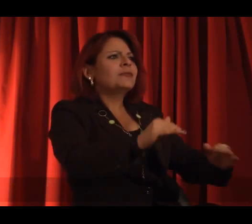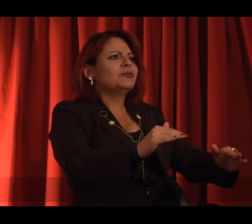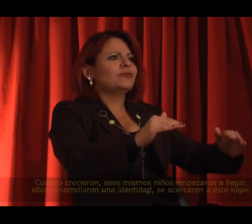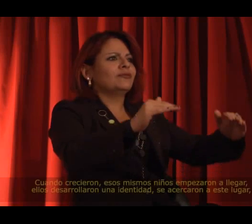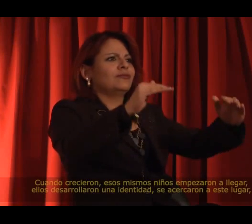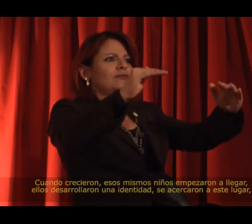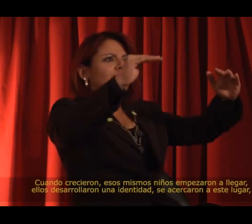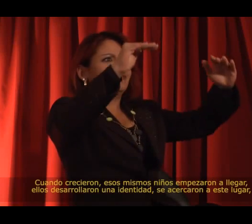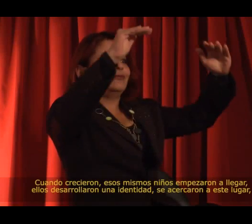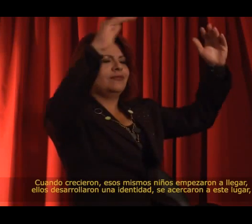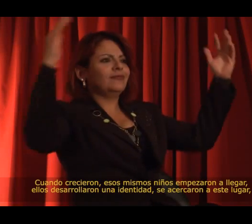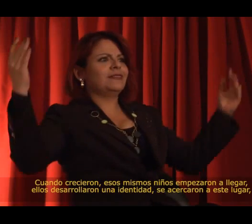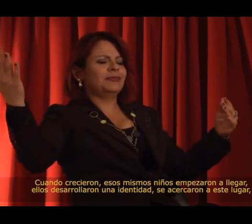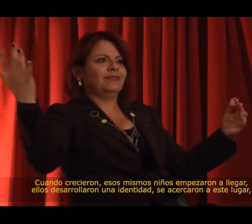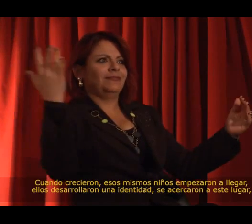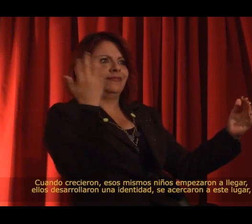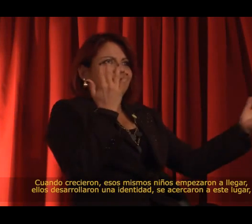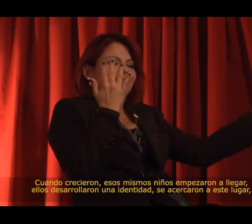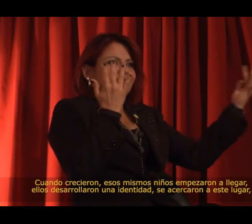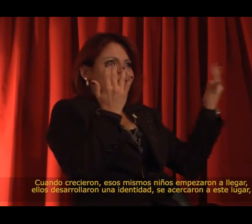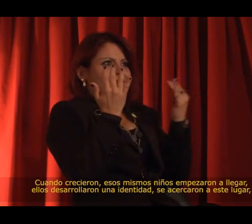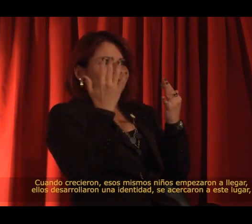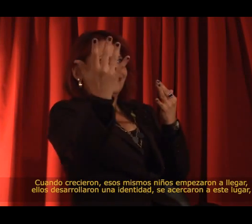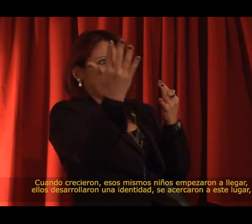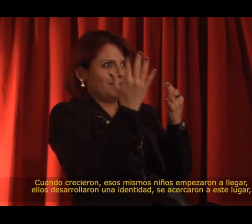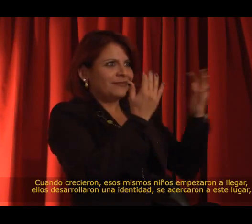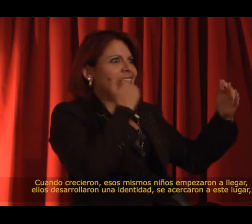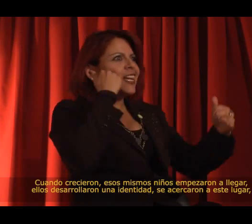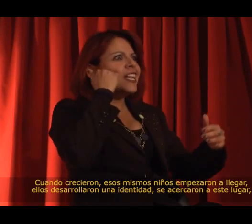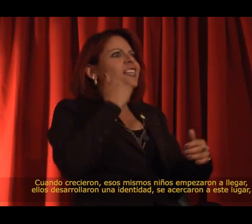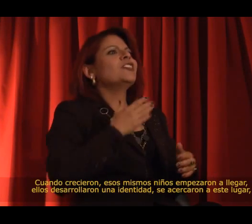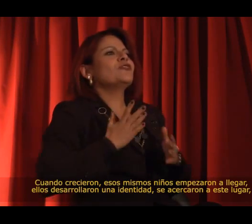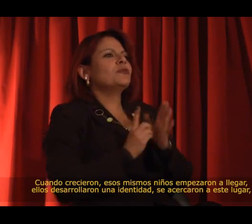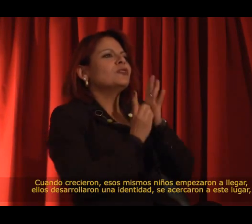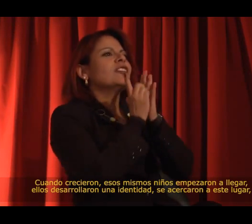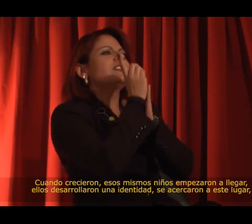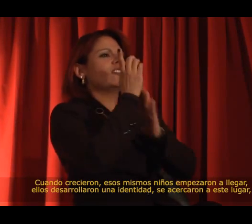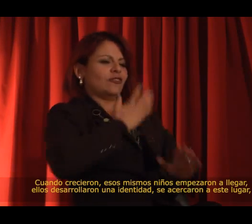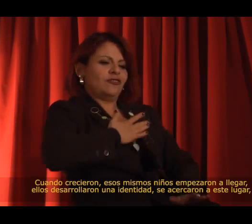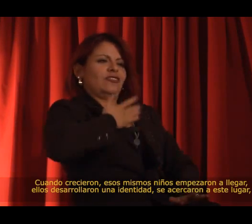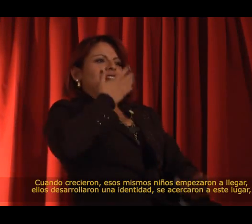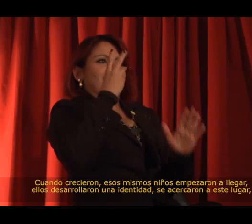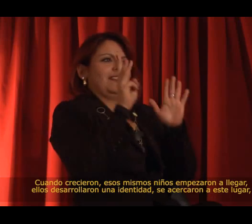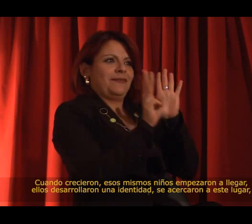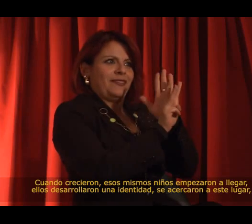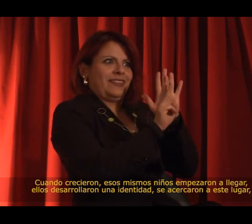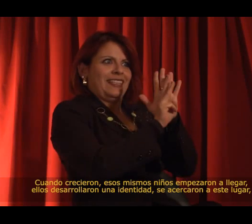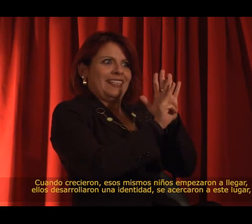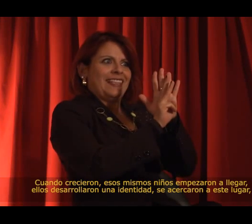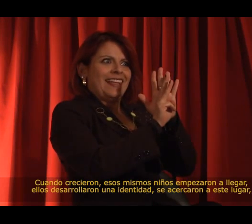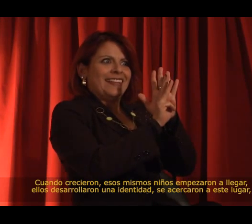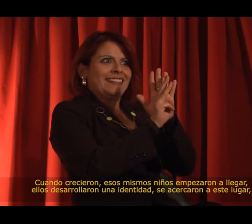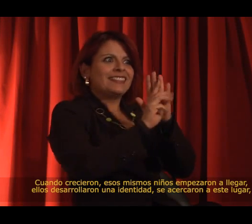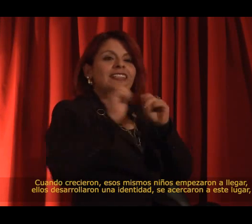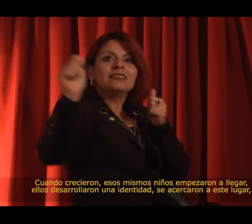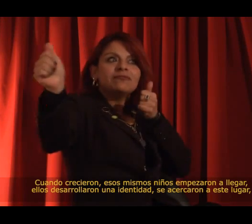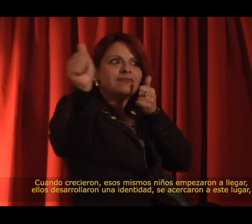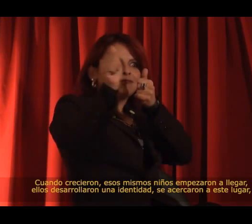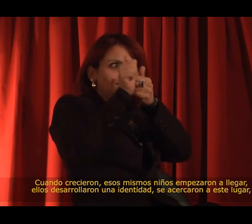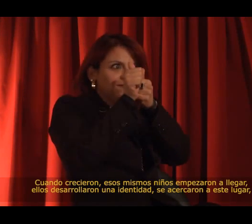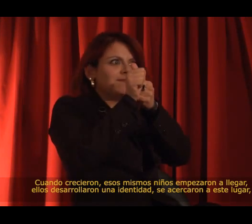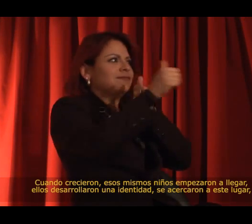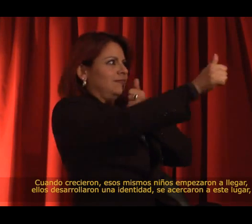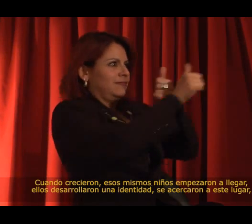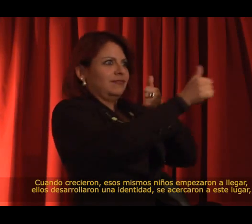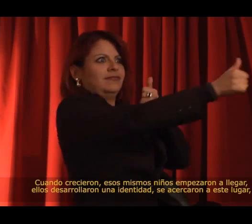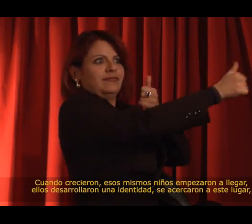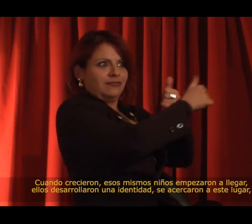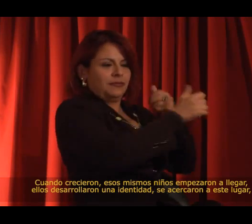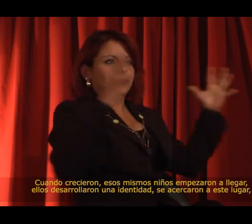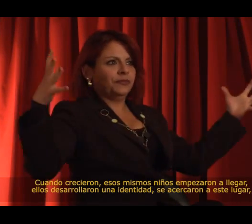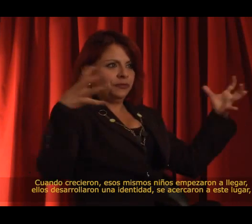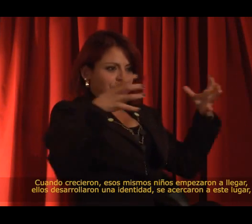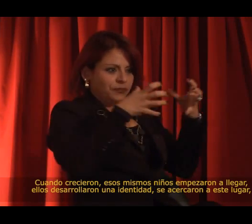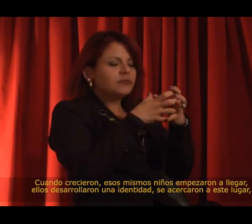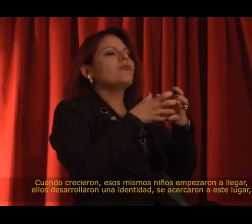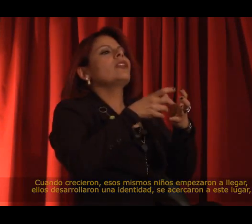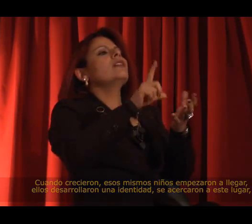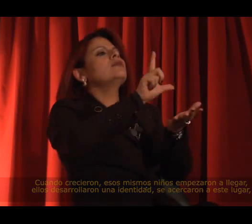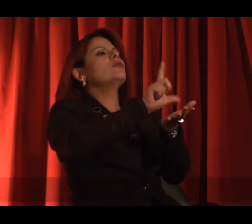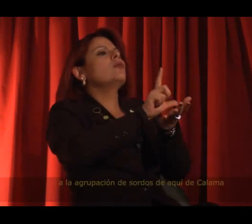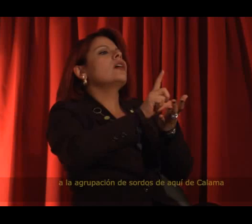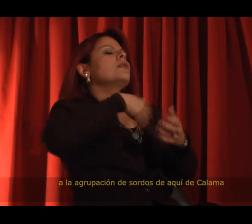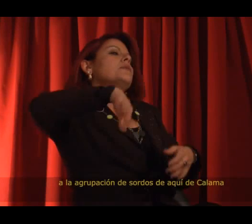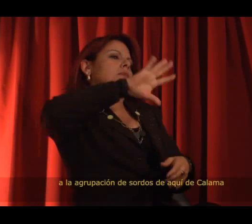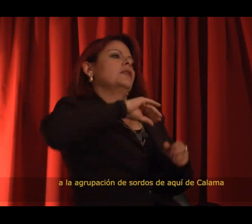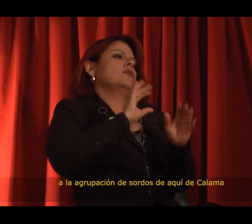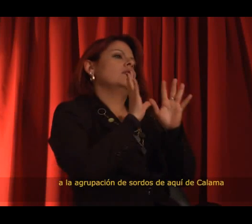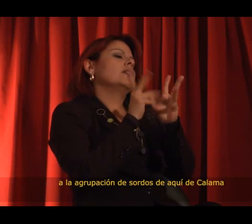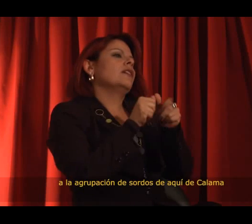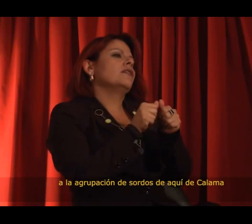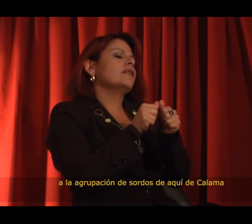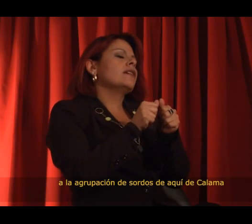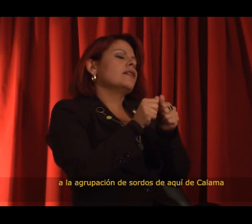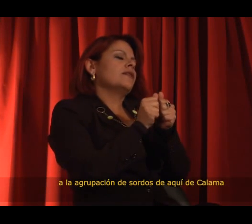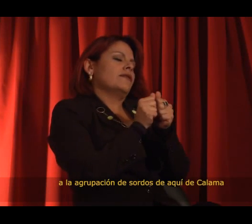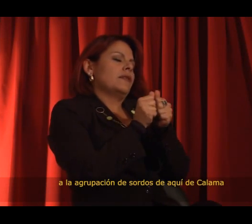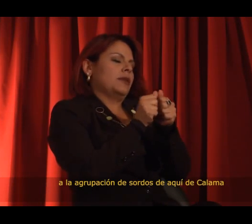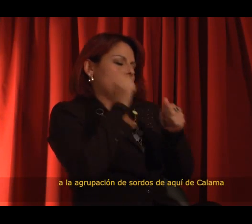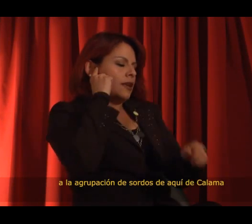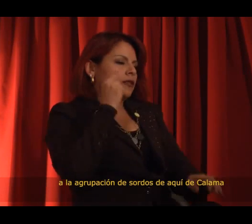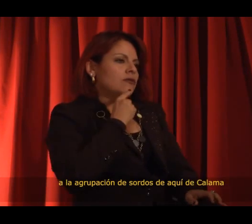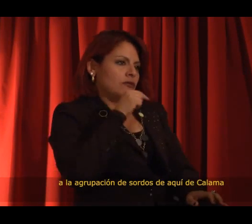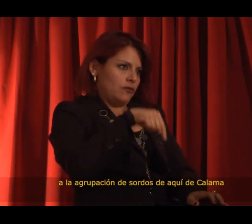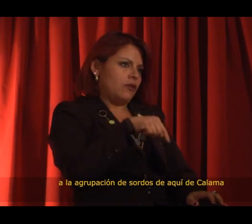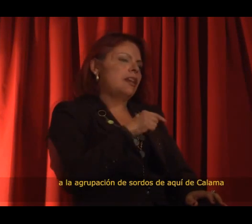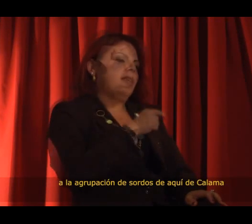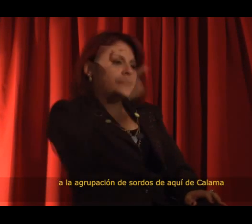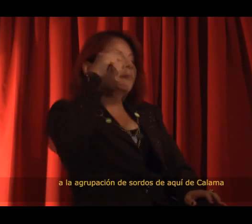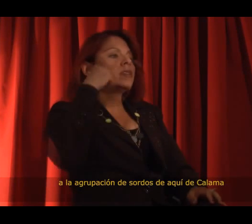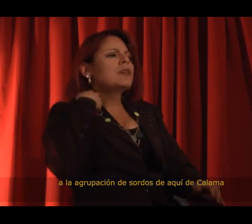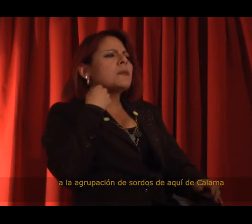When they grew up, those same children began to come. They developed a sense of self-identity and began to gather at ASOLOA.